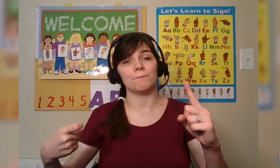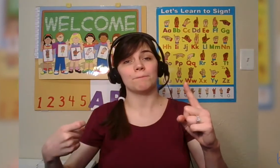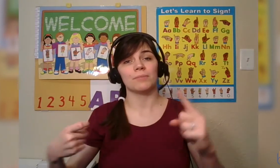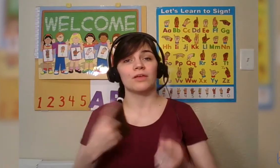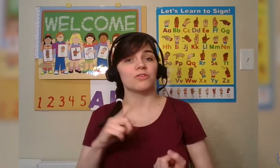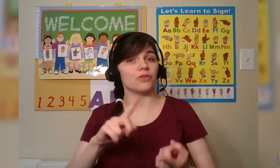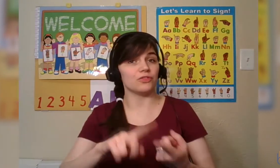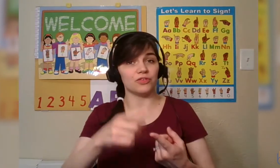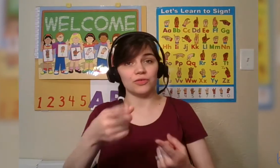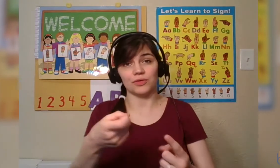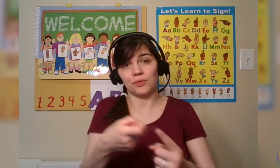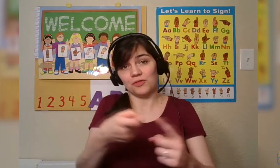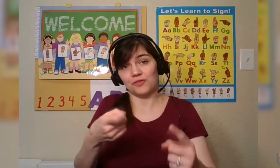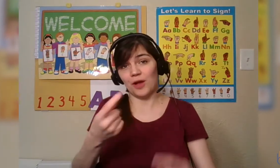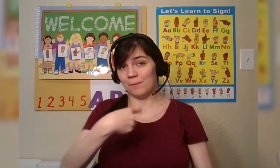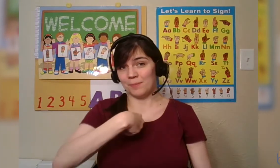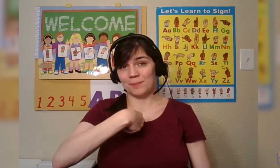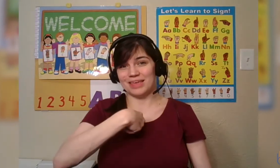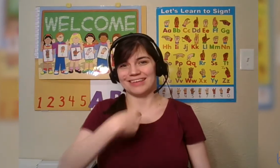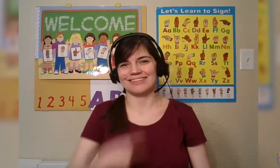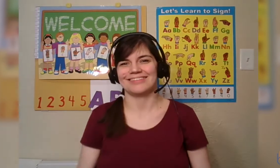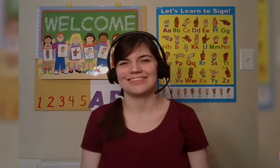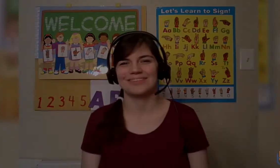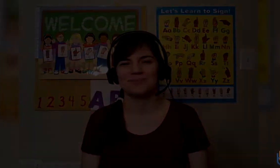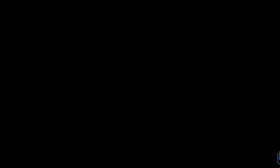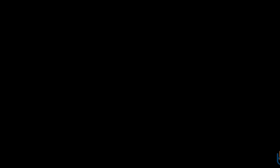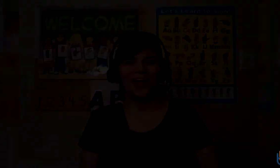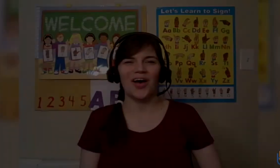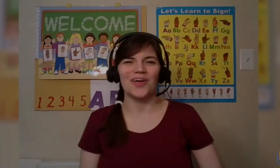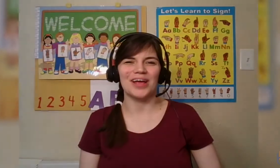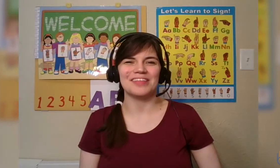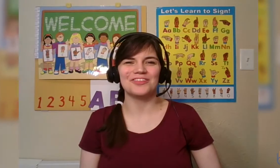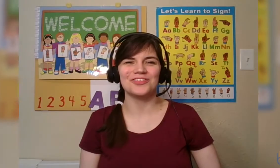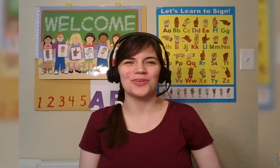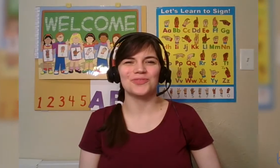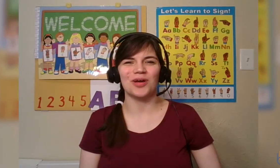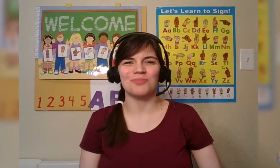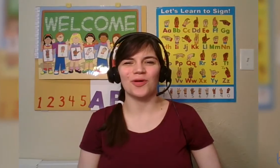So, "to you," "from me." Alright, let's do those one more.